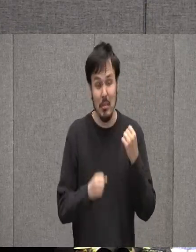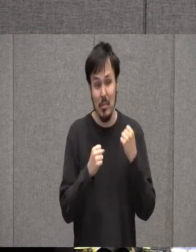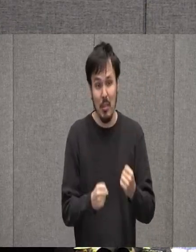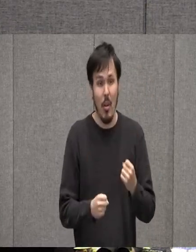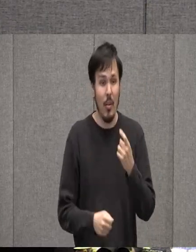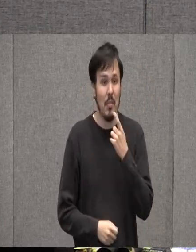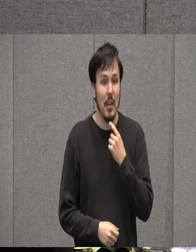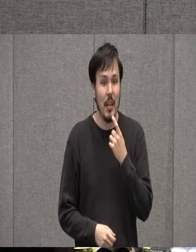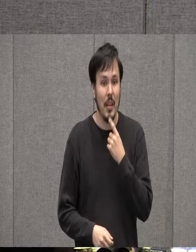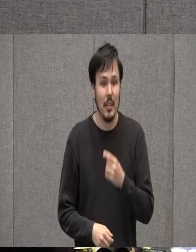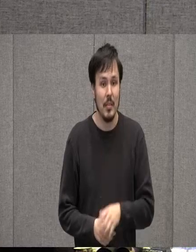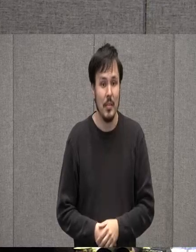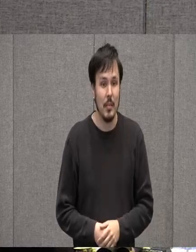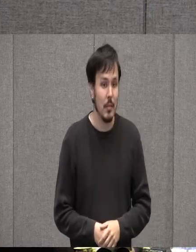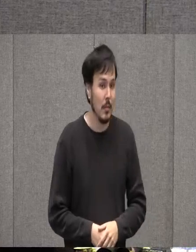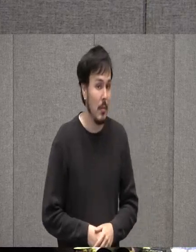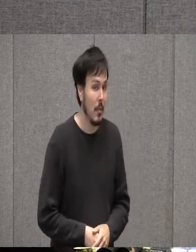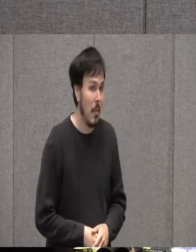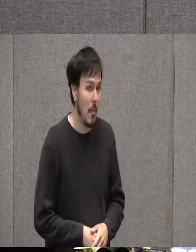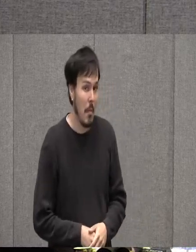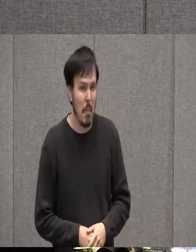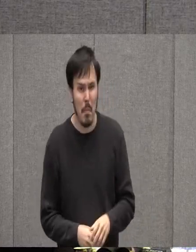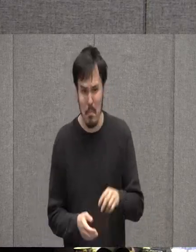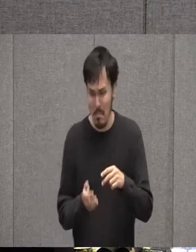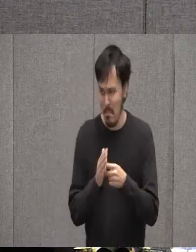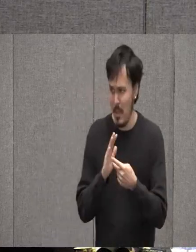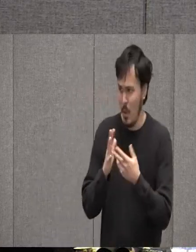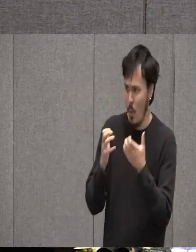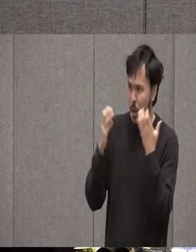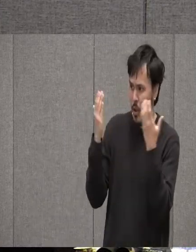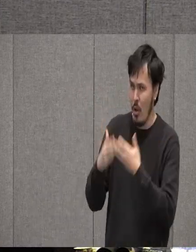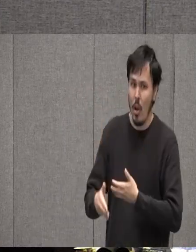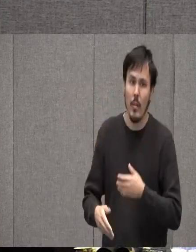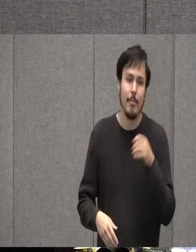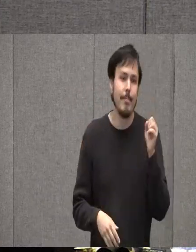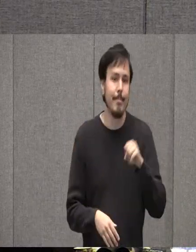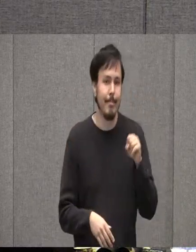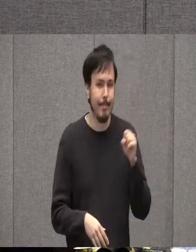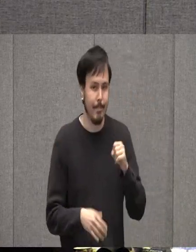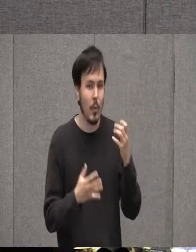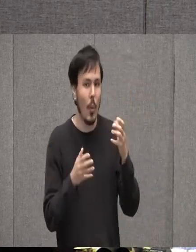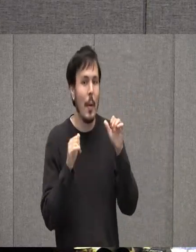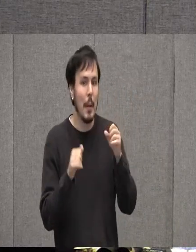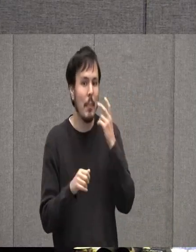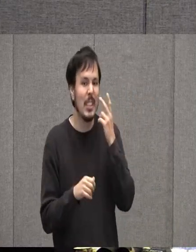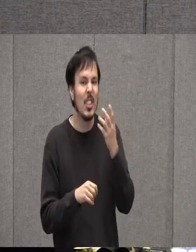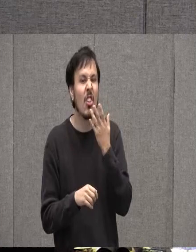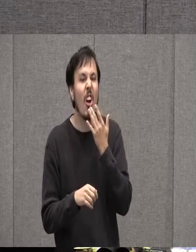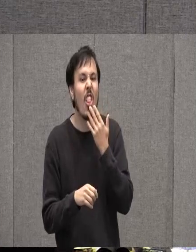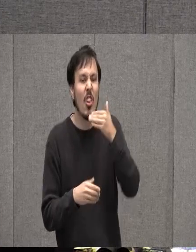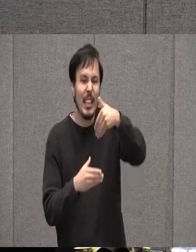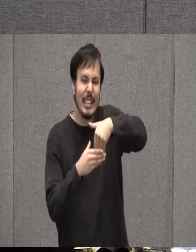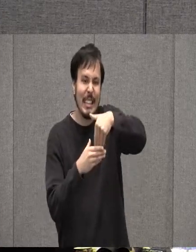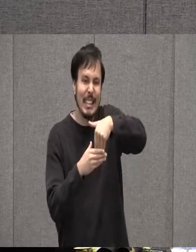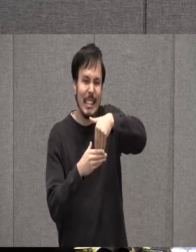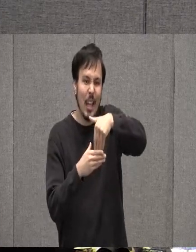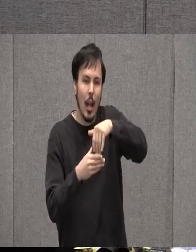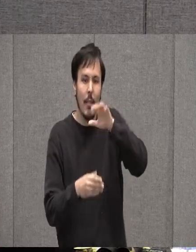[Mrs Rudd] So it needs to be really dark. You want it to be pretty dark so it can show up. You wanna be able to even see the color inside of your little bubble wand, that helps,